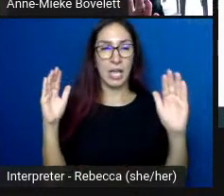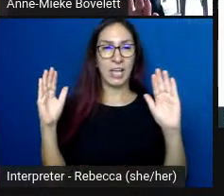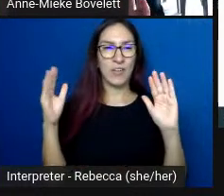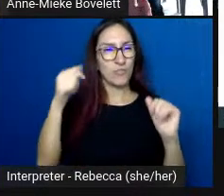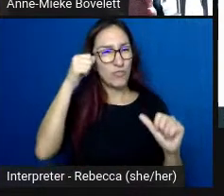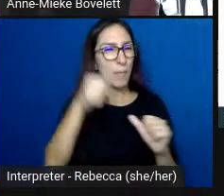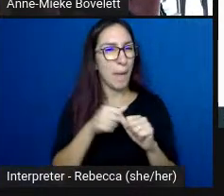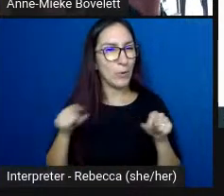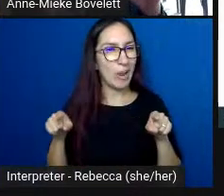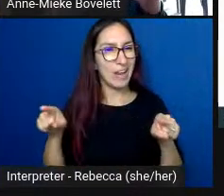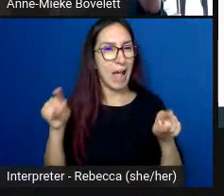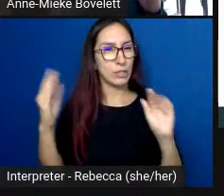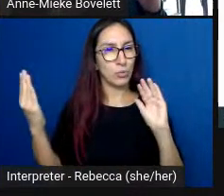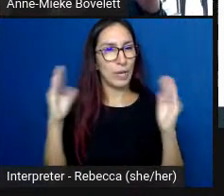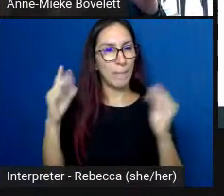blind.